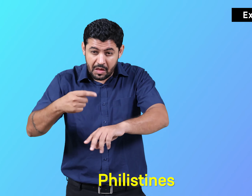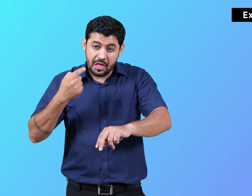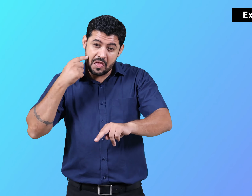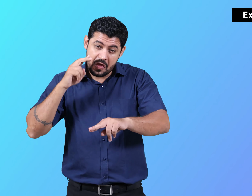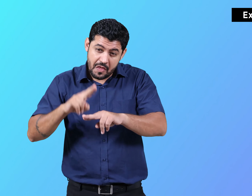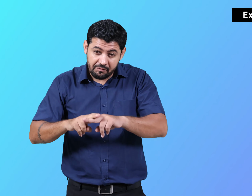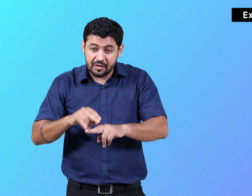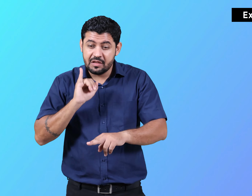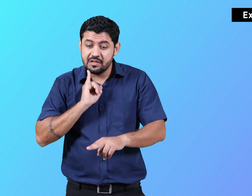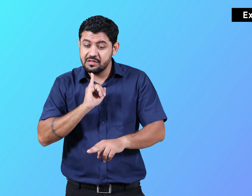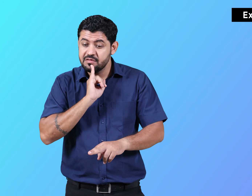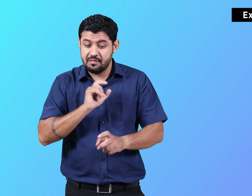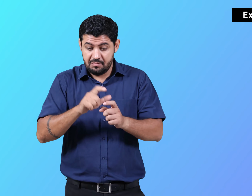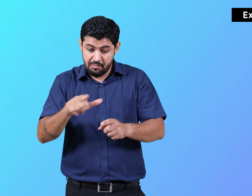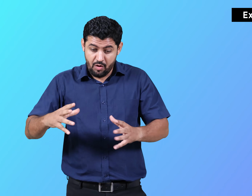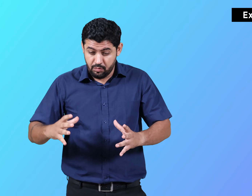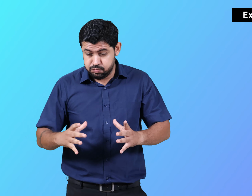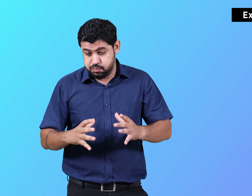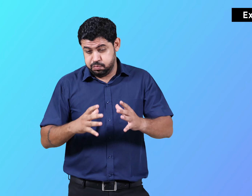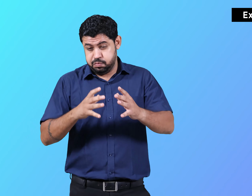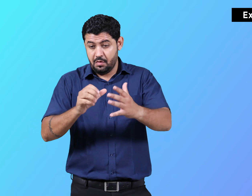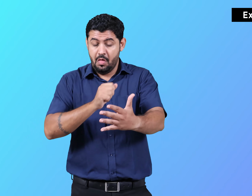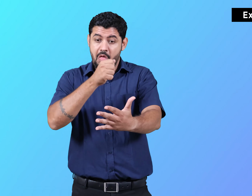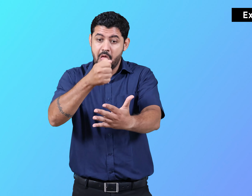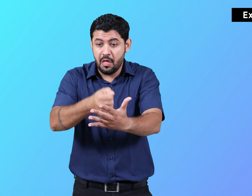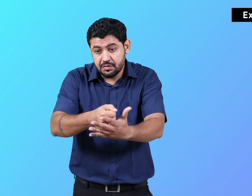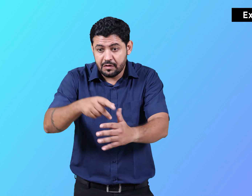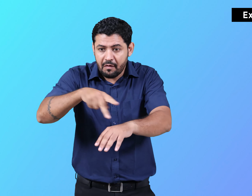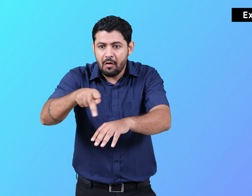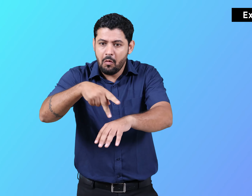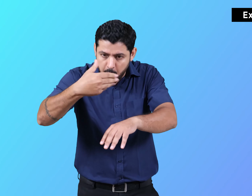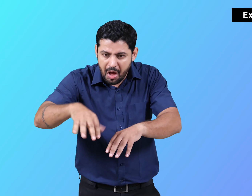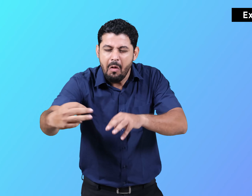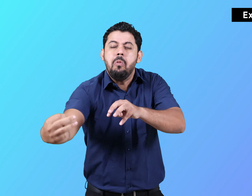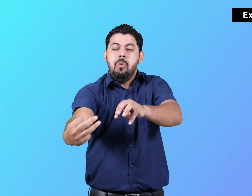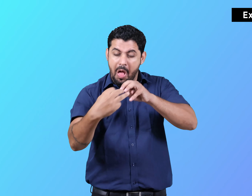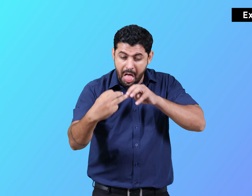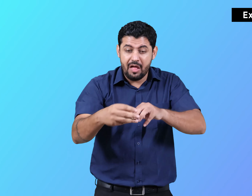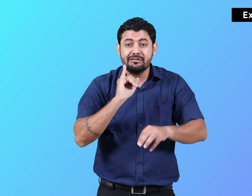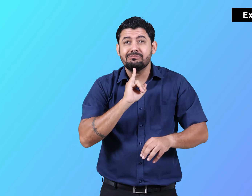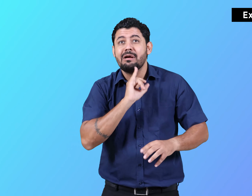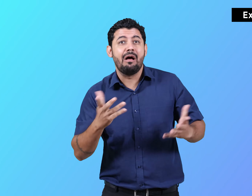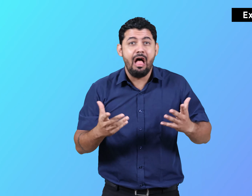That road along the coast is the shortest way, but God said, “If the people go that way they will have to fight.